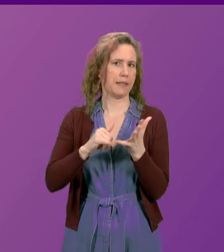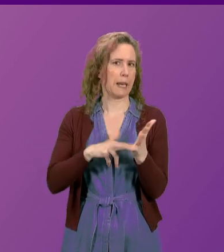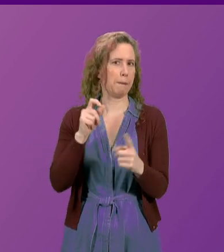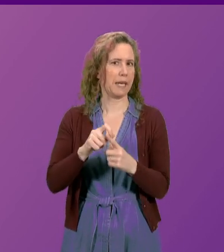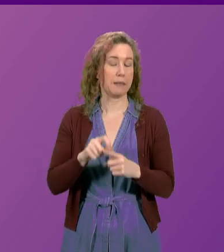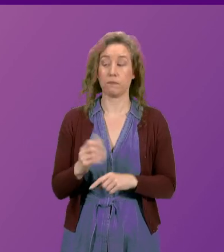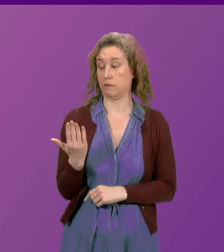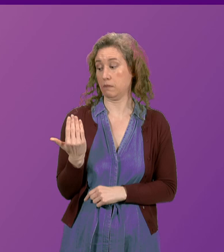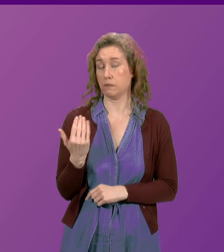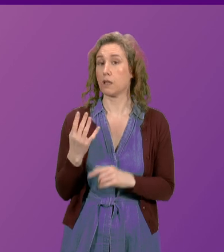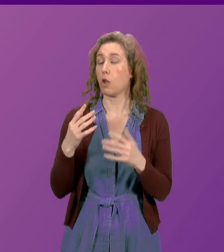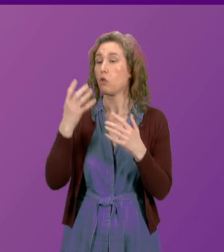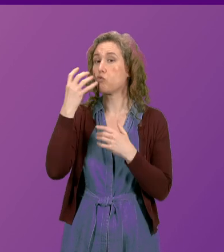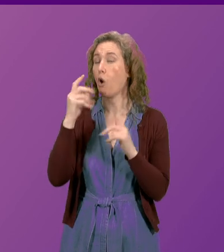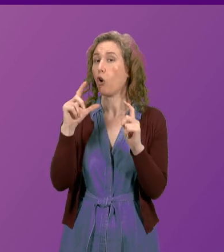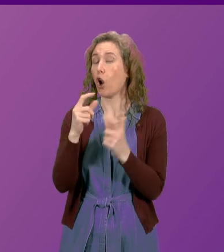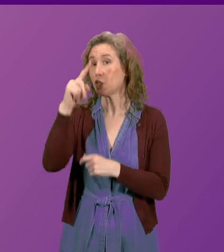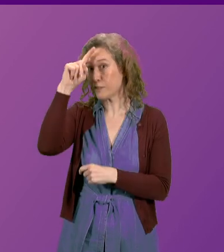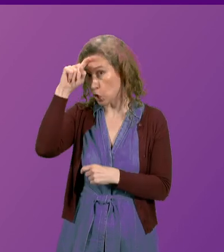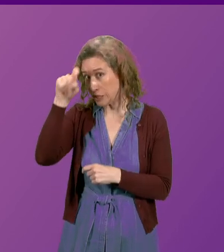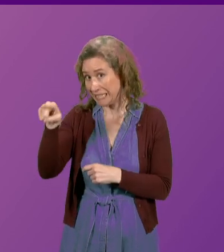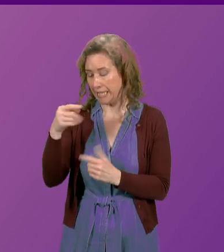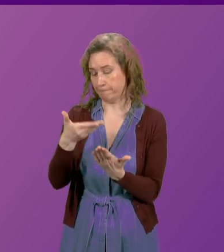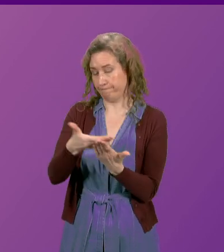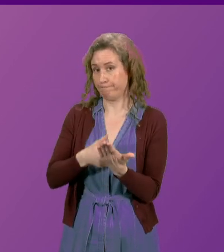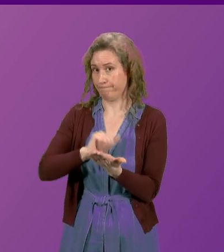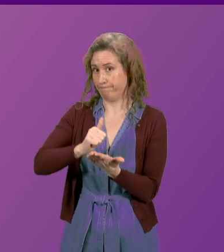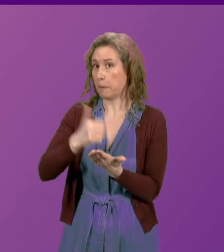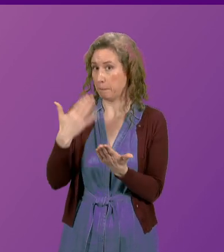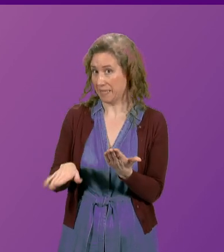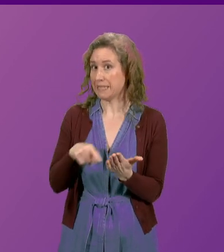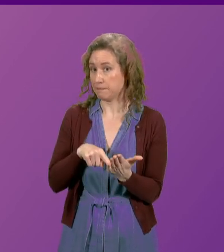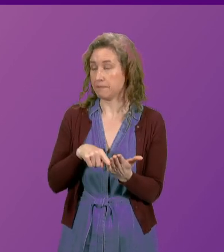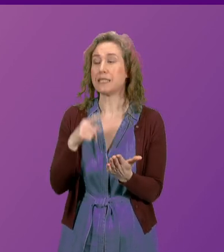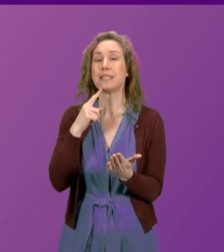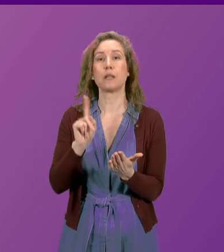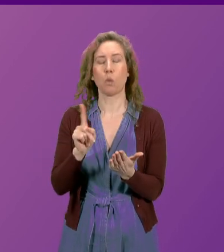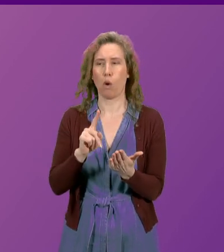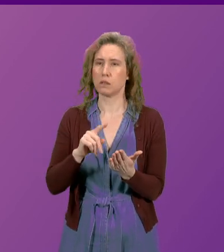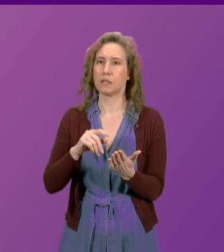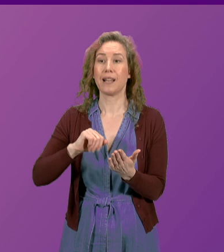A few weeks ago, the Royal College of Nursing reported on this issue, and it quoted a Scottish nurse, who said: